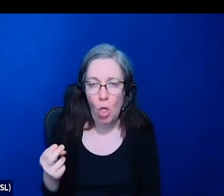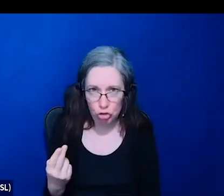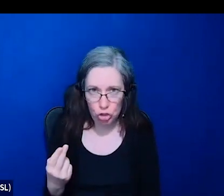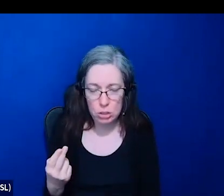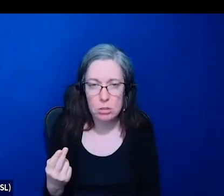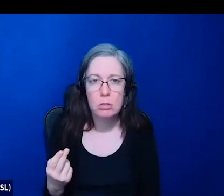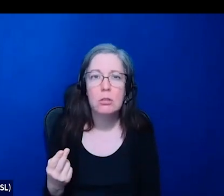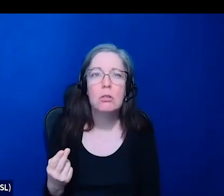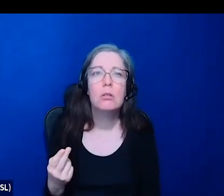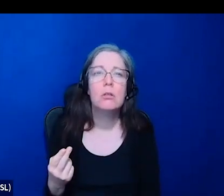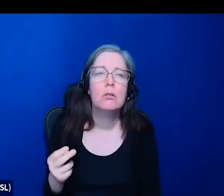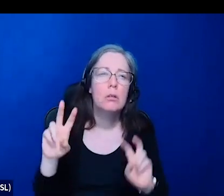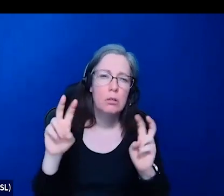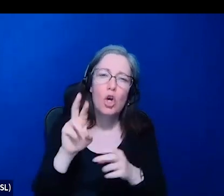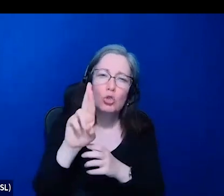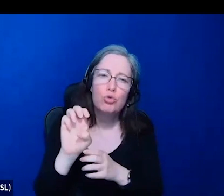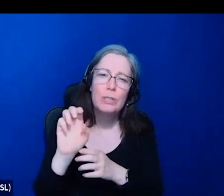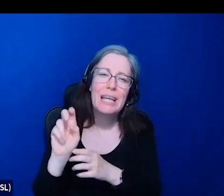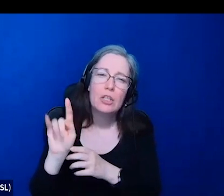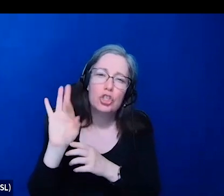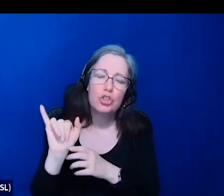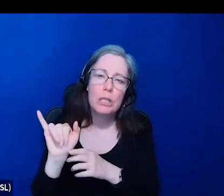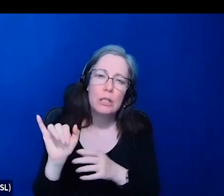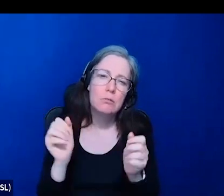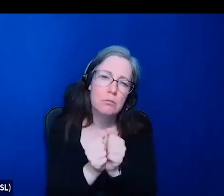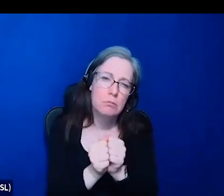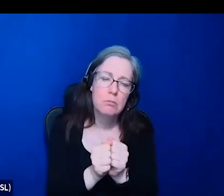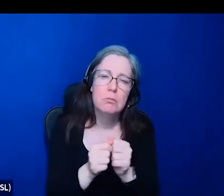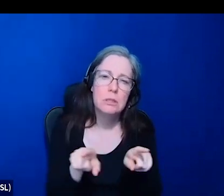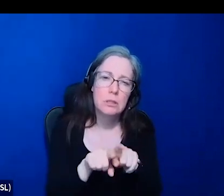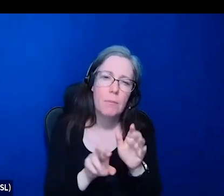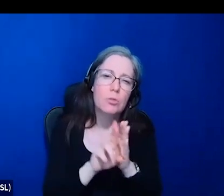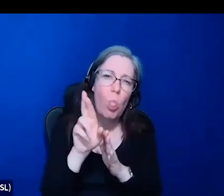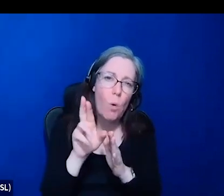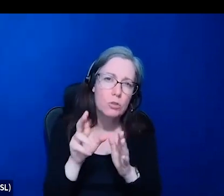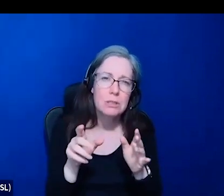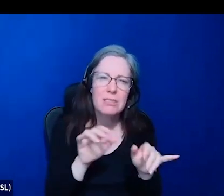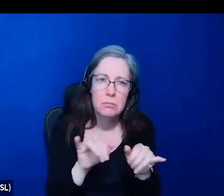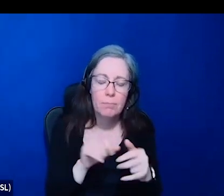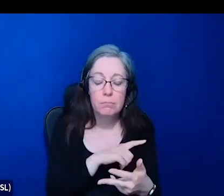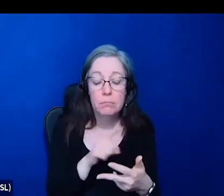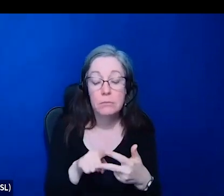and we've grouped reentry with launch since some of the variables are the same. The stay, which is your duration of time in space.